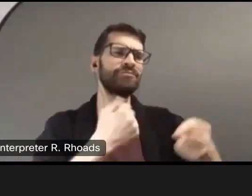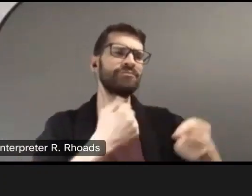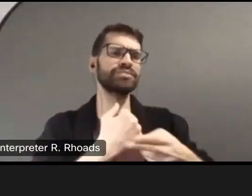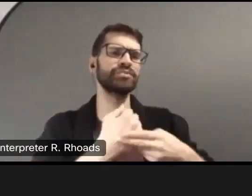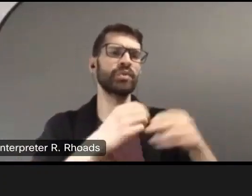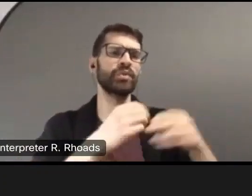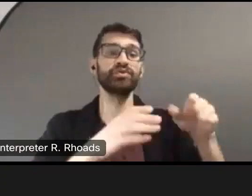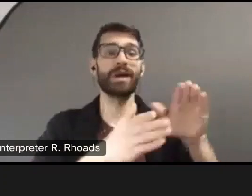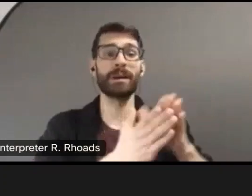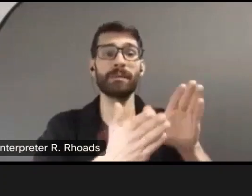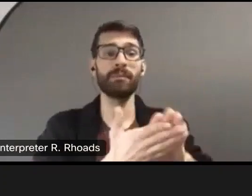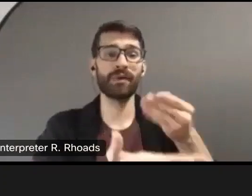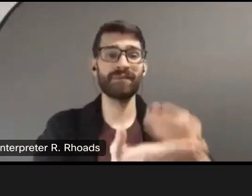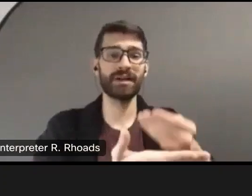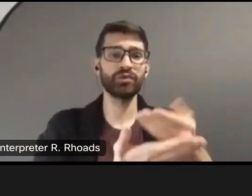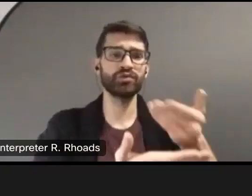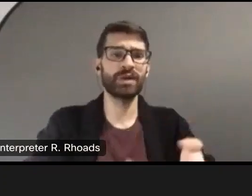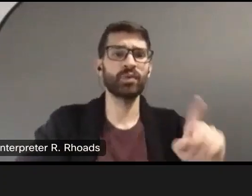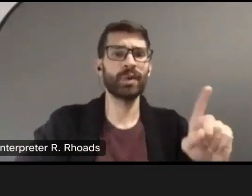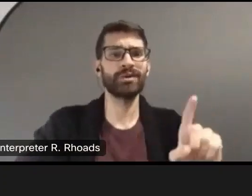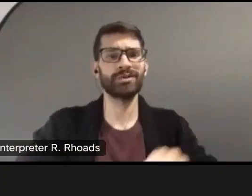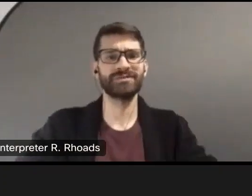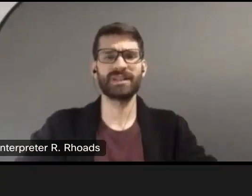and the financial records. I think that's the primary concern.